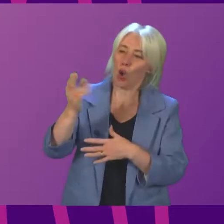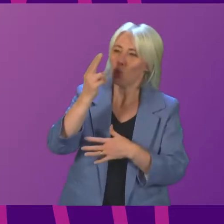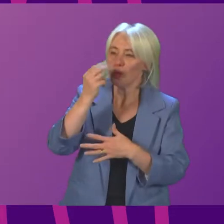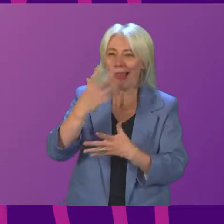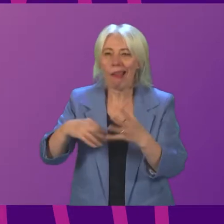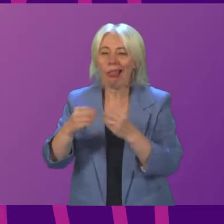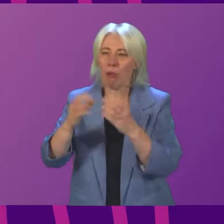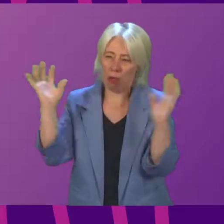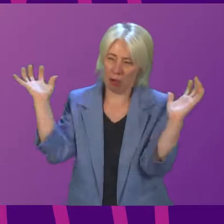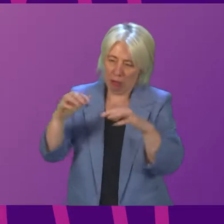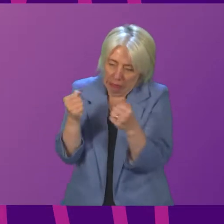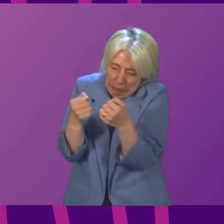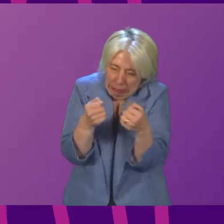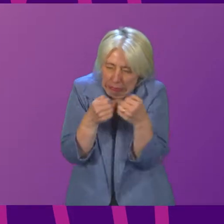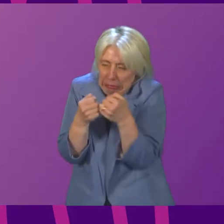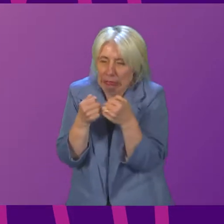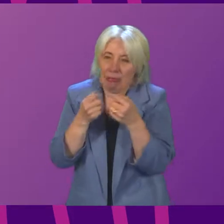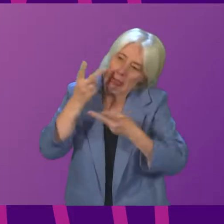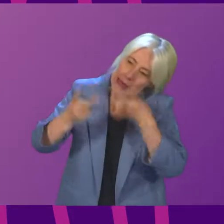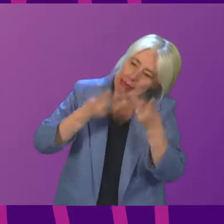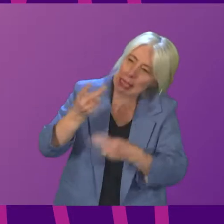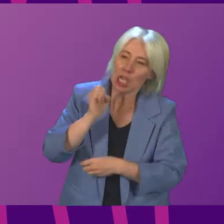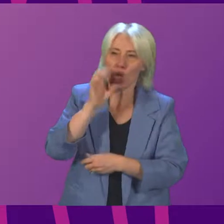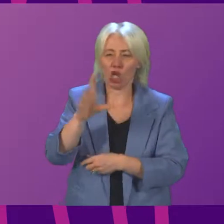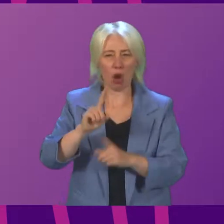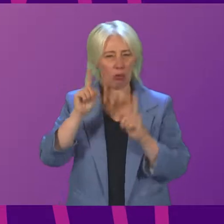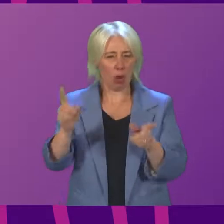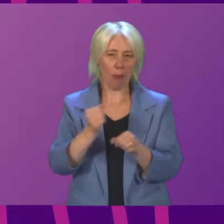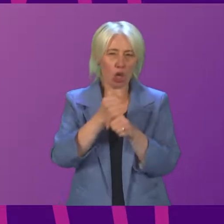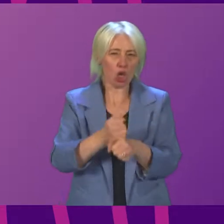crowded dance hall or club and shout and sing. Meanwhile, religious communities partaking